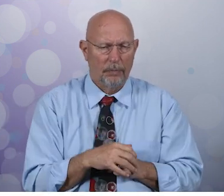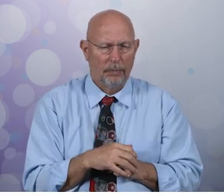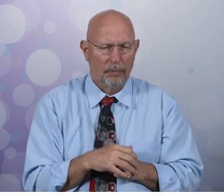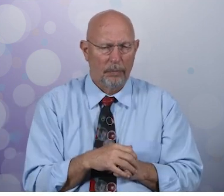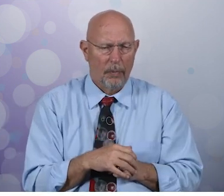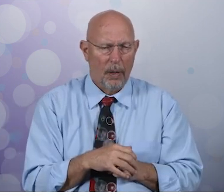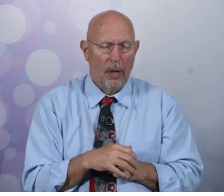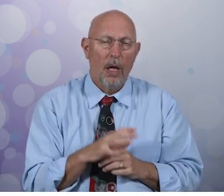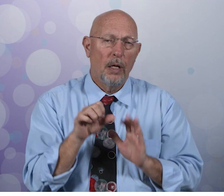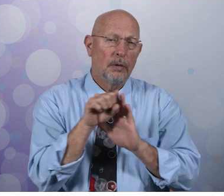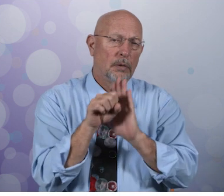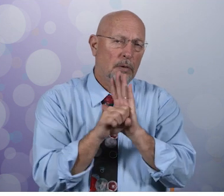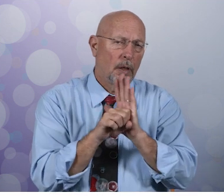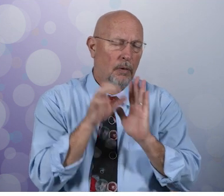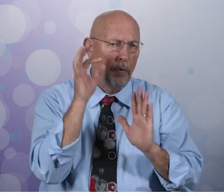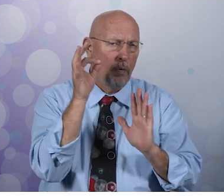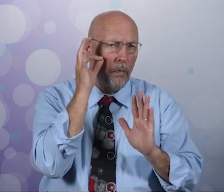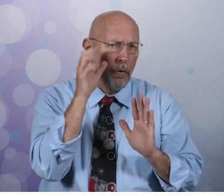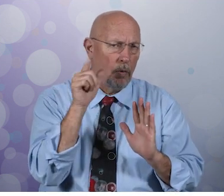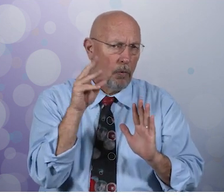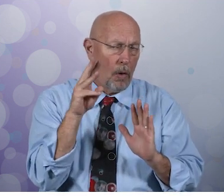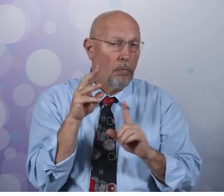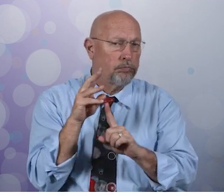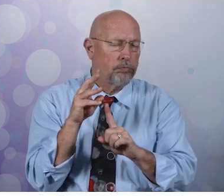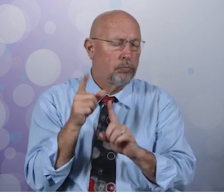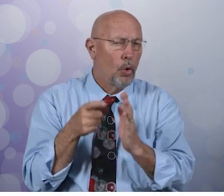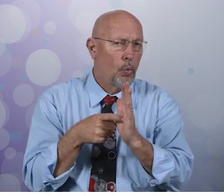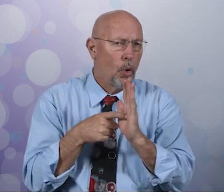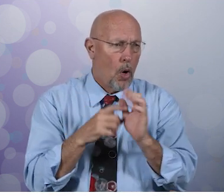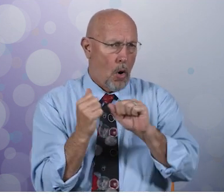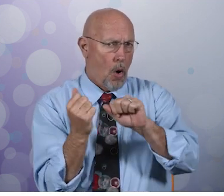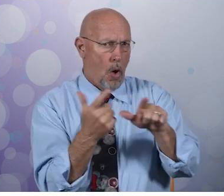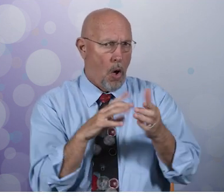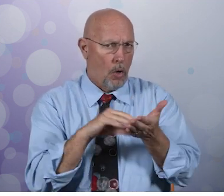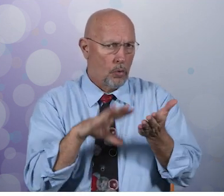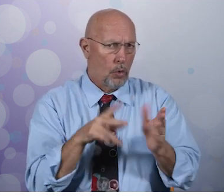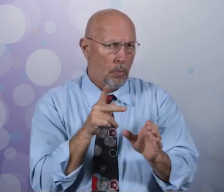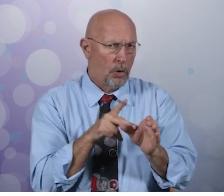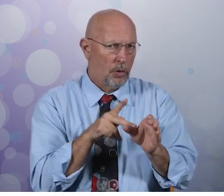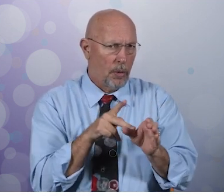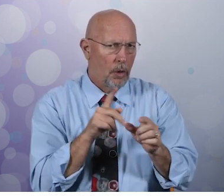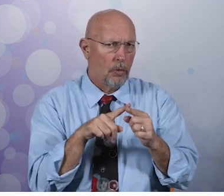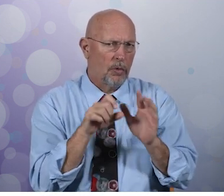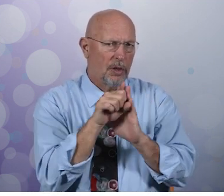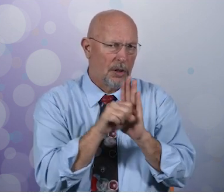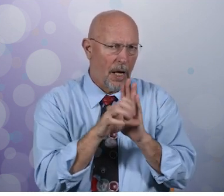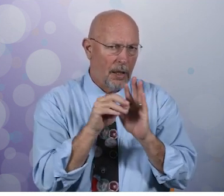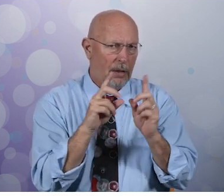State and federal laws require that all students participate in state and district tests.